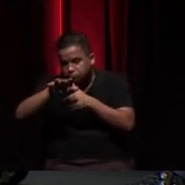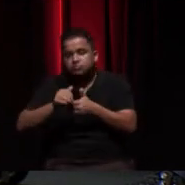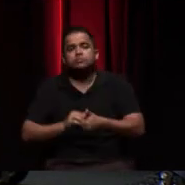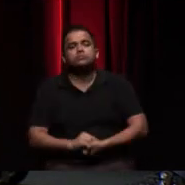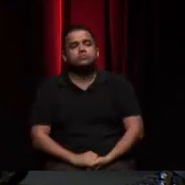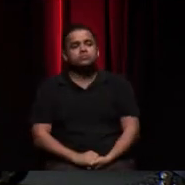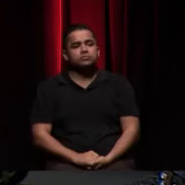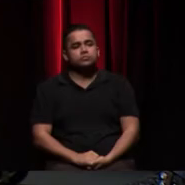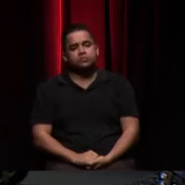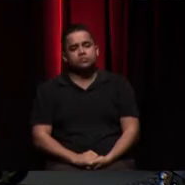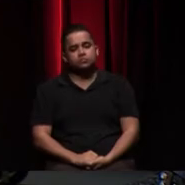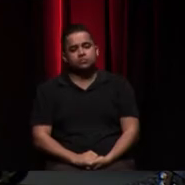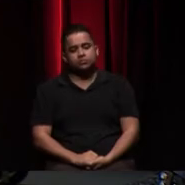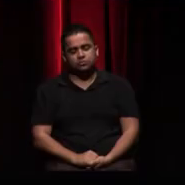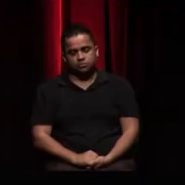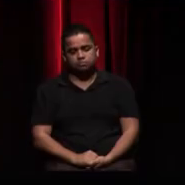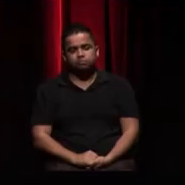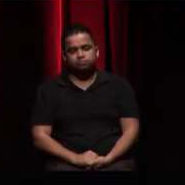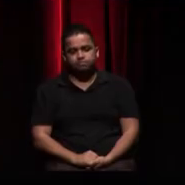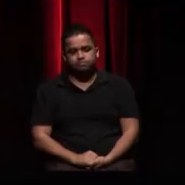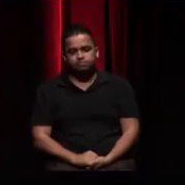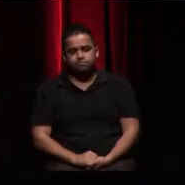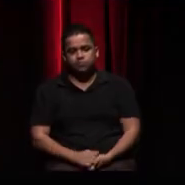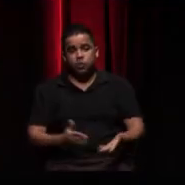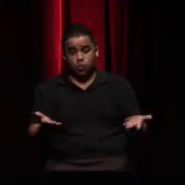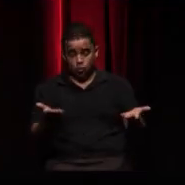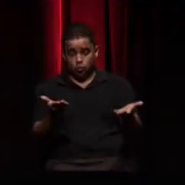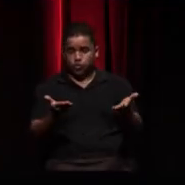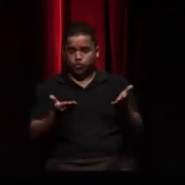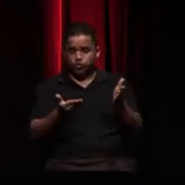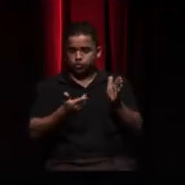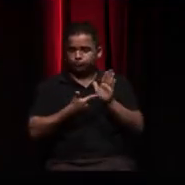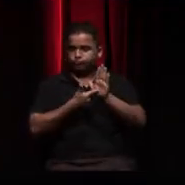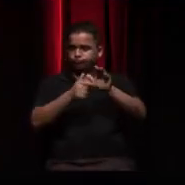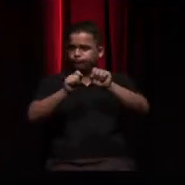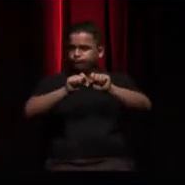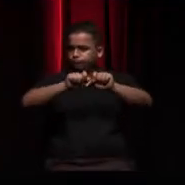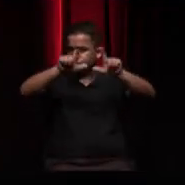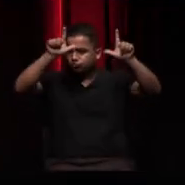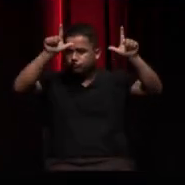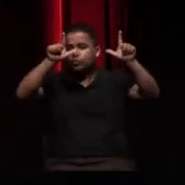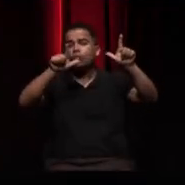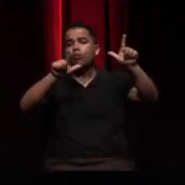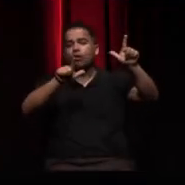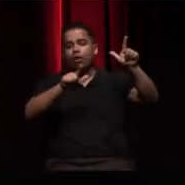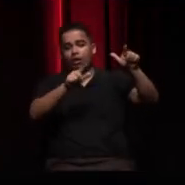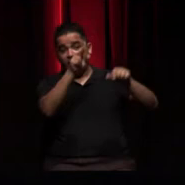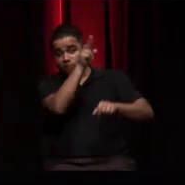and I’d say today the highlight is on qualified audience.